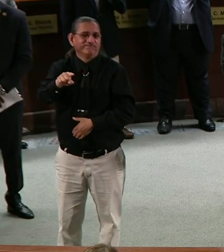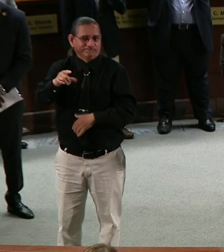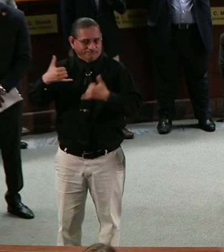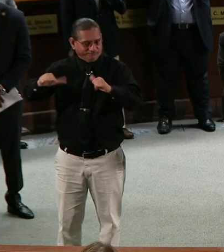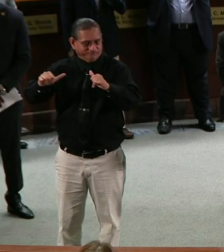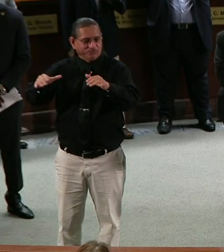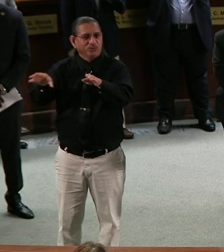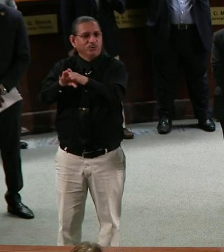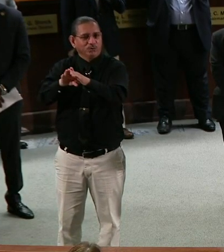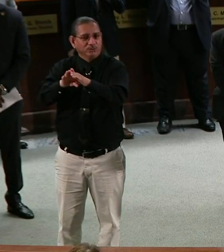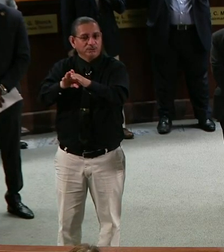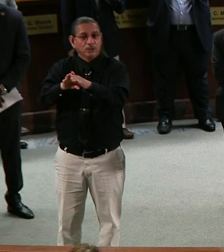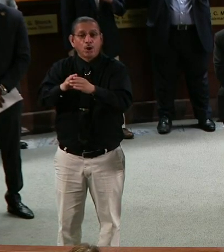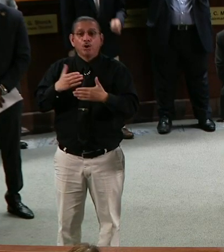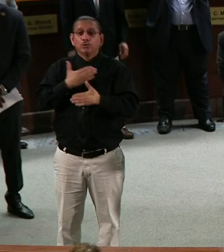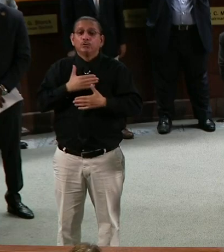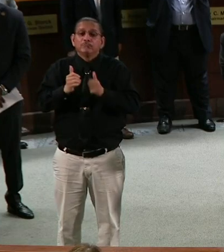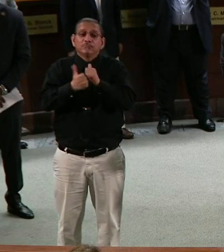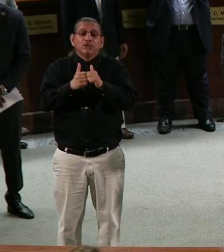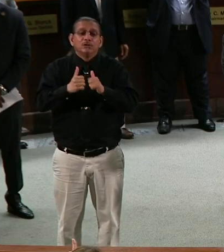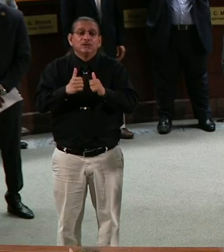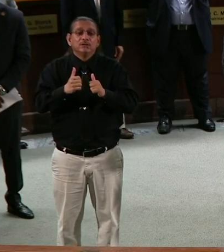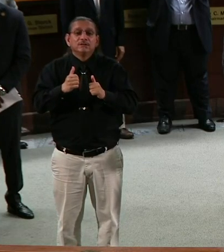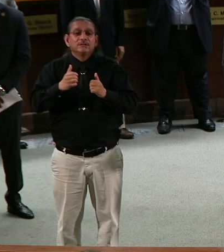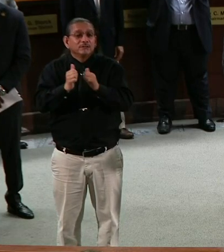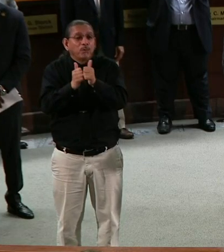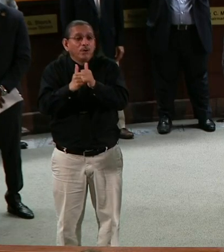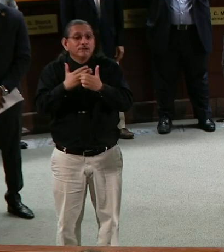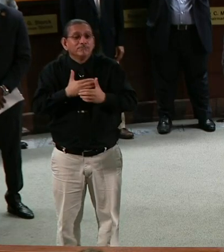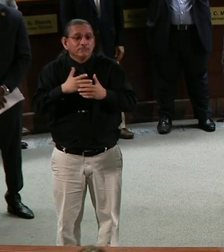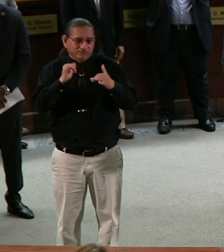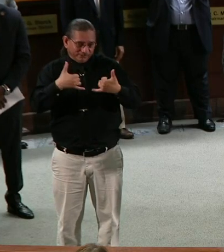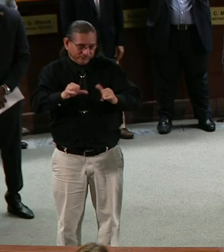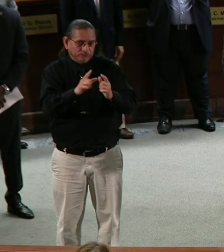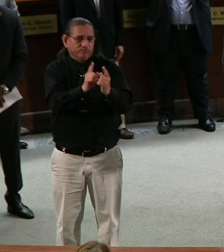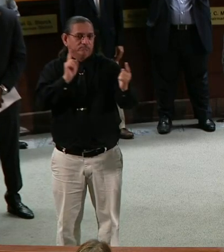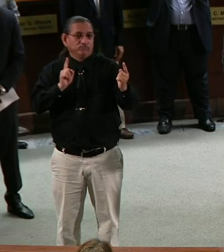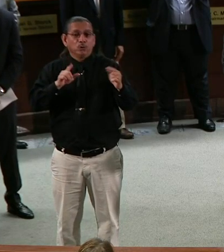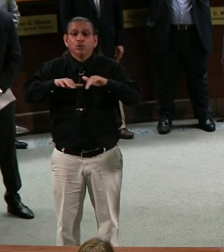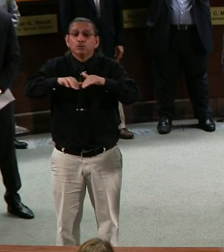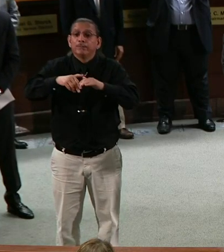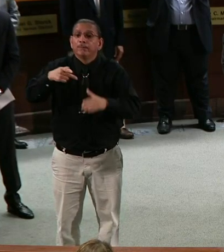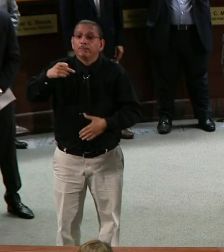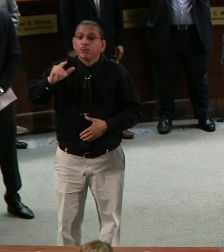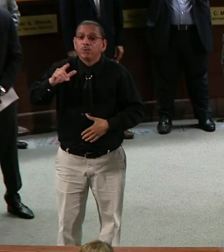WILL STILL BE CLOSED. RECREATIONAL SPORTS WILL STILL